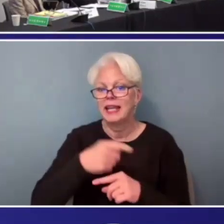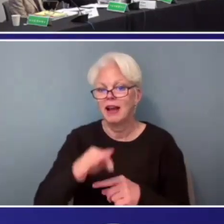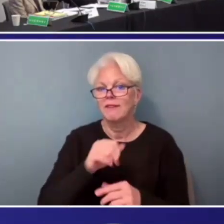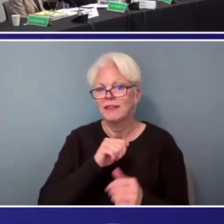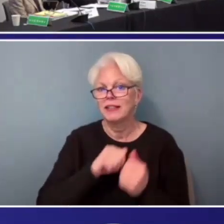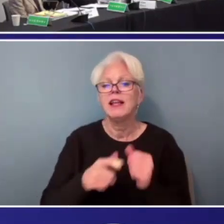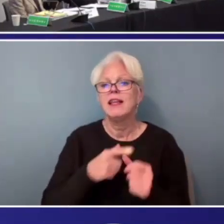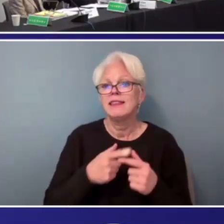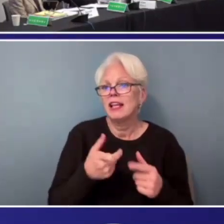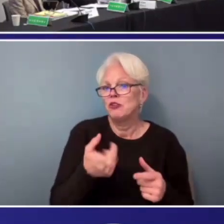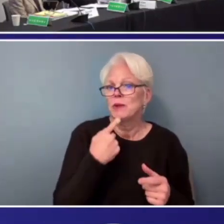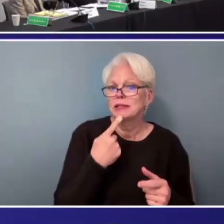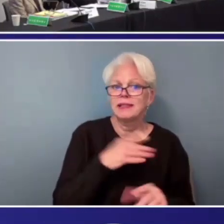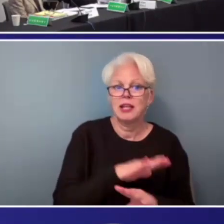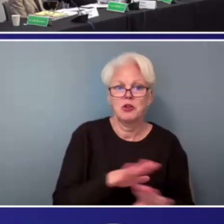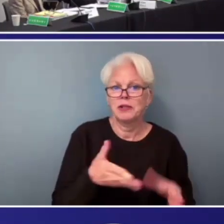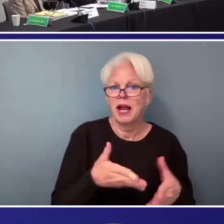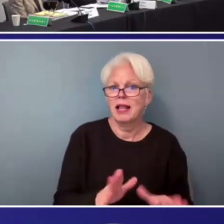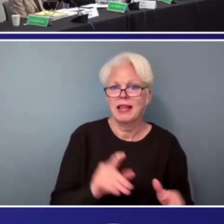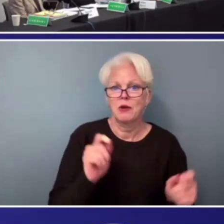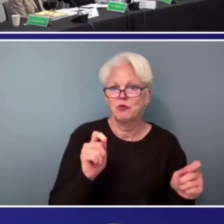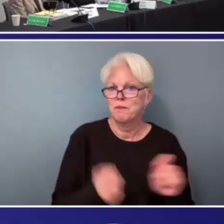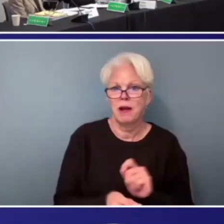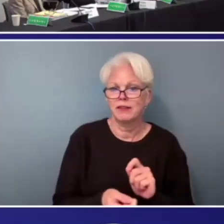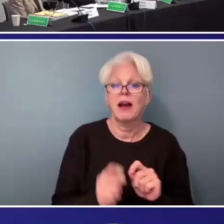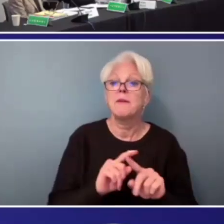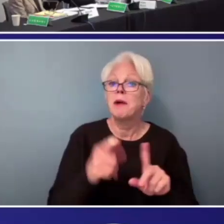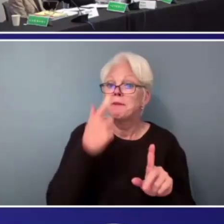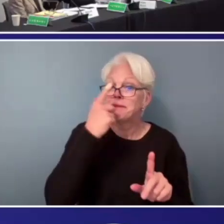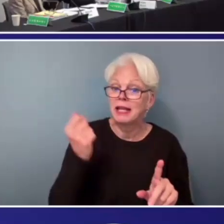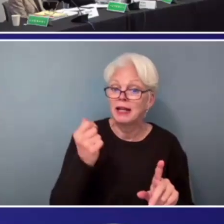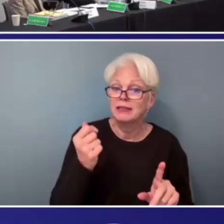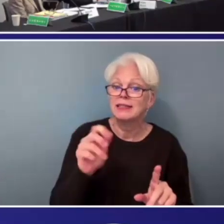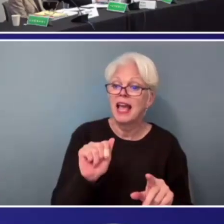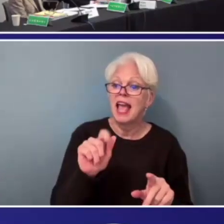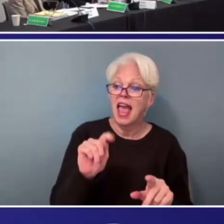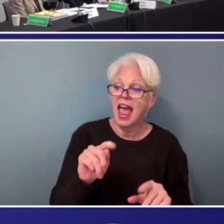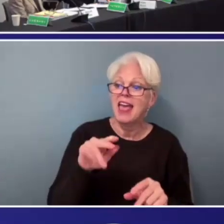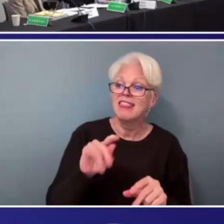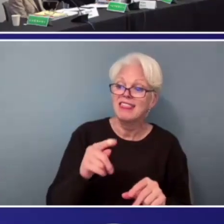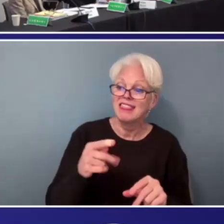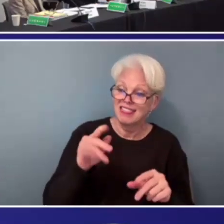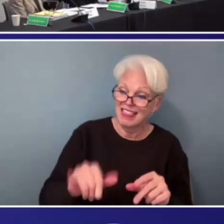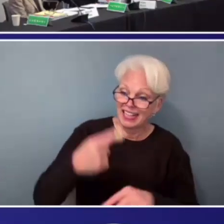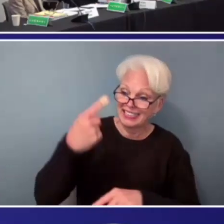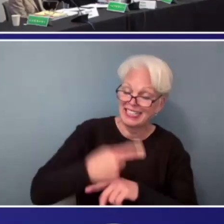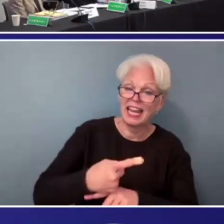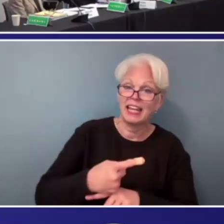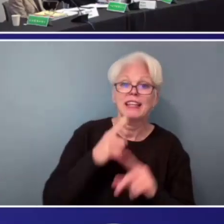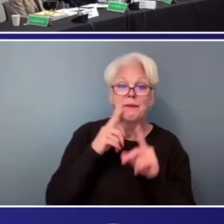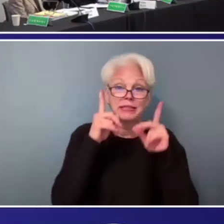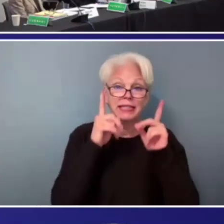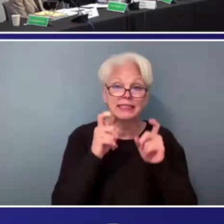argue that you're not allowed to modify it, but because it's saying at the date of enactment, that's a snapshot in time. It's done, it doesn't,